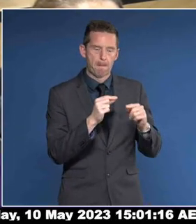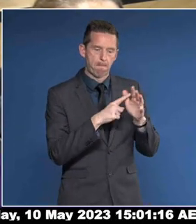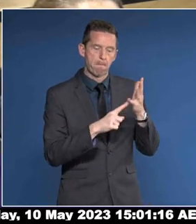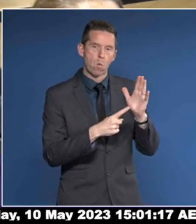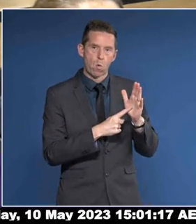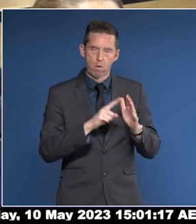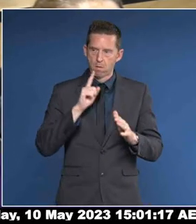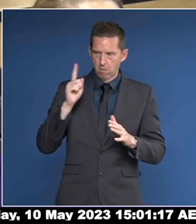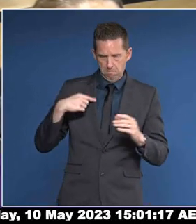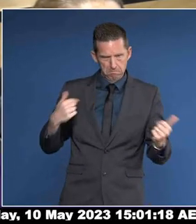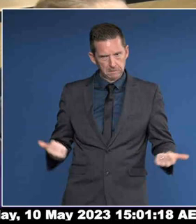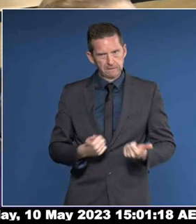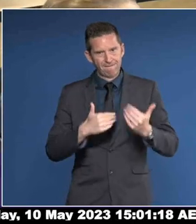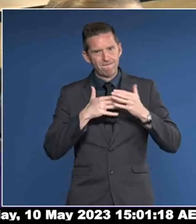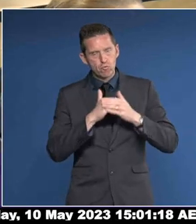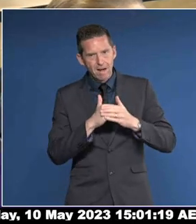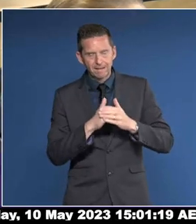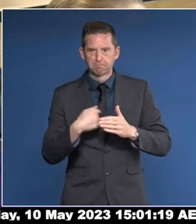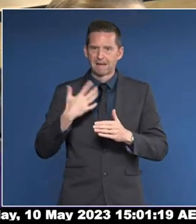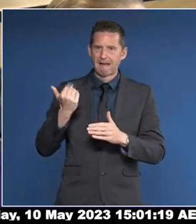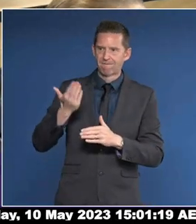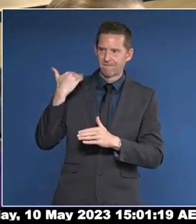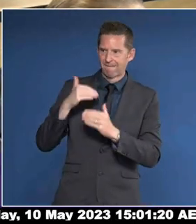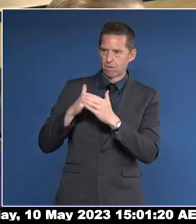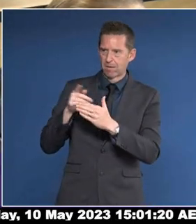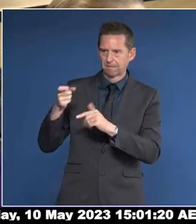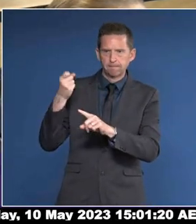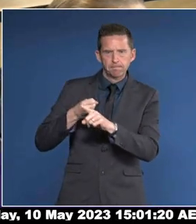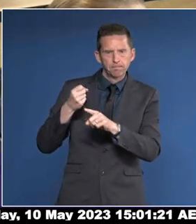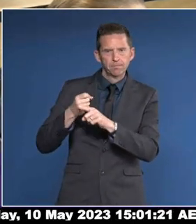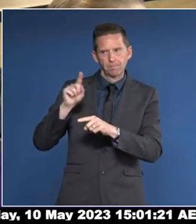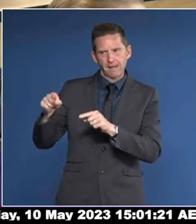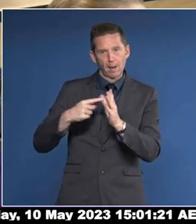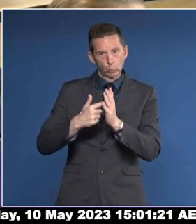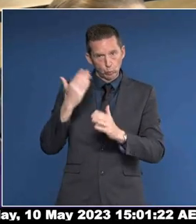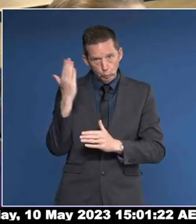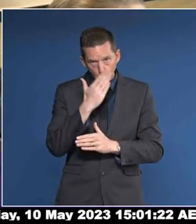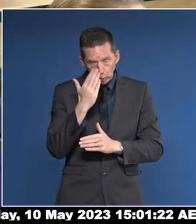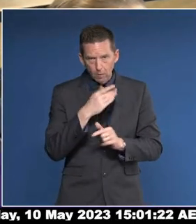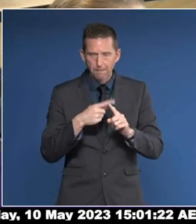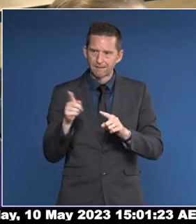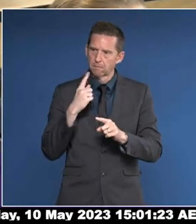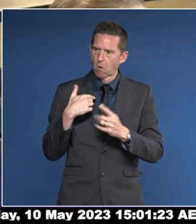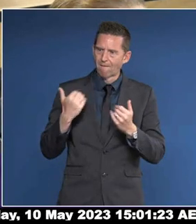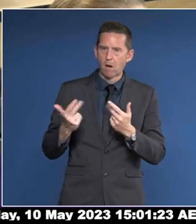friends, he has an advocate that used to help - used to work at the school and he also spoke about having a friend that helped him come and clean.